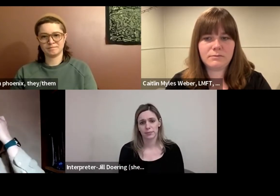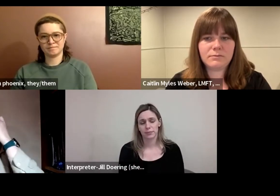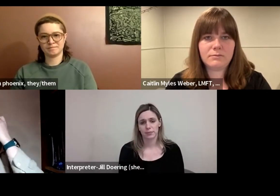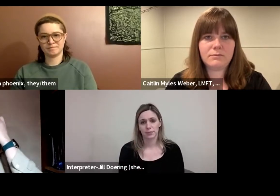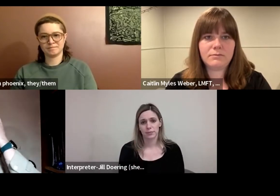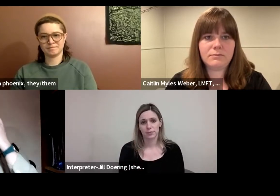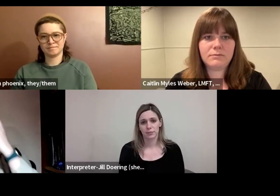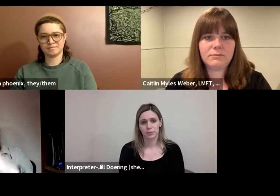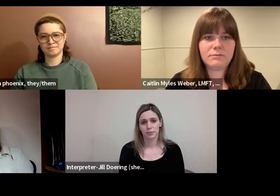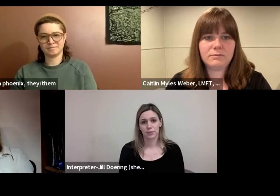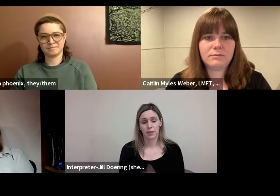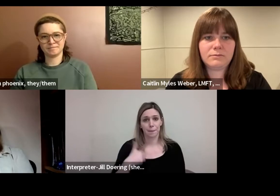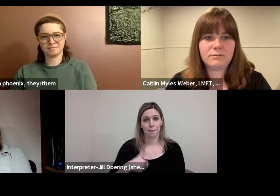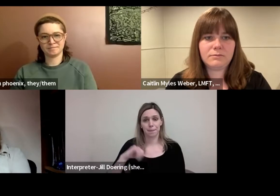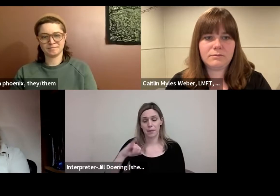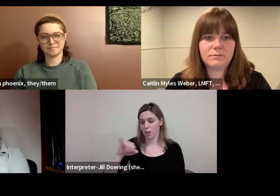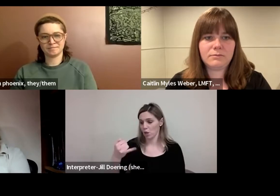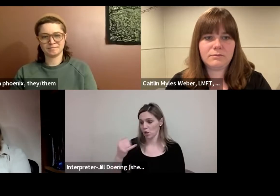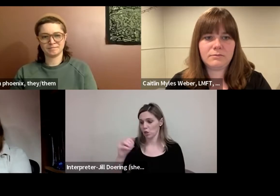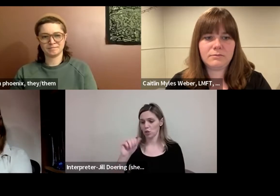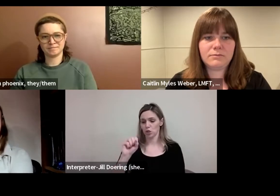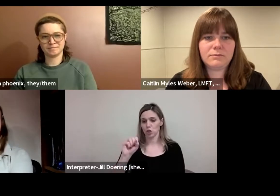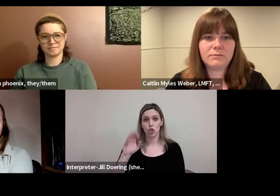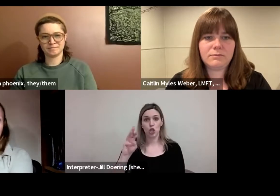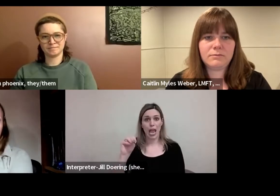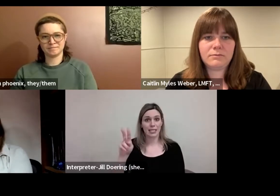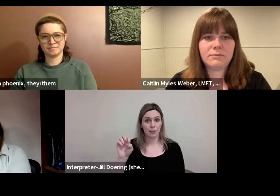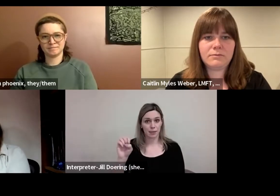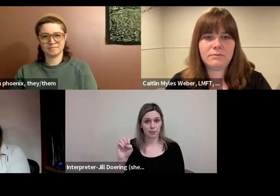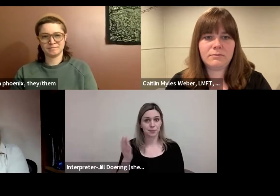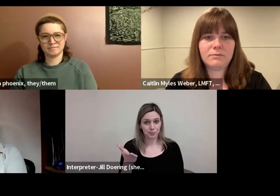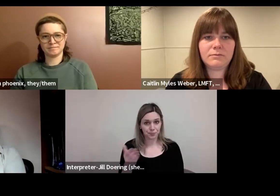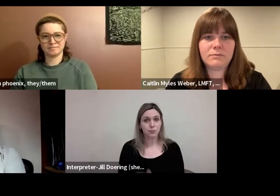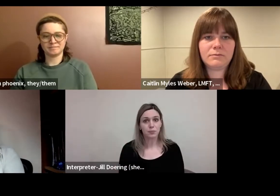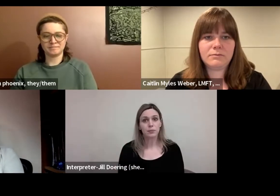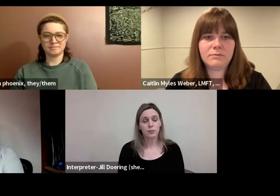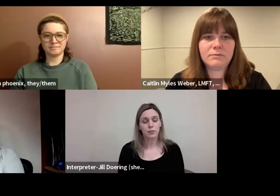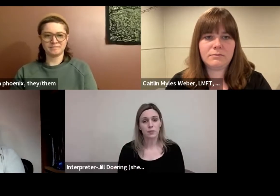I believe in the idea of the three languages,